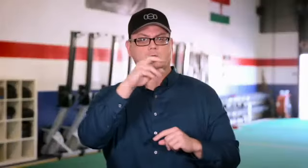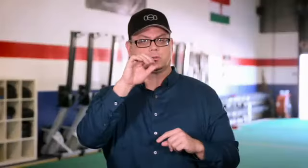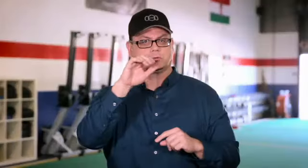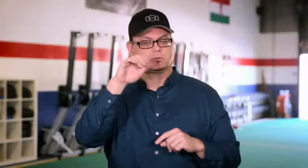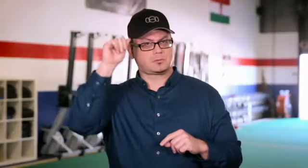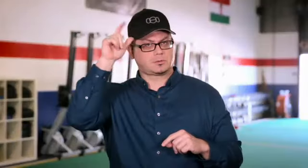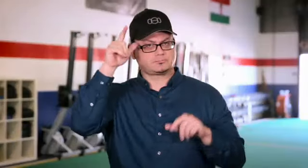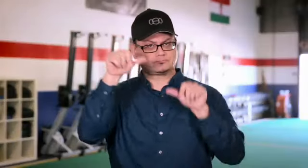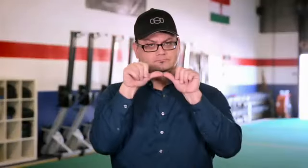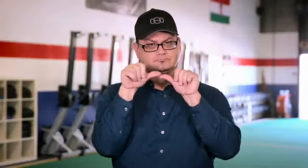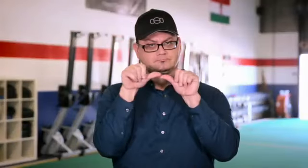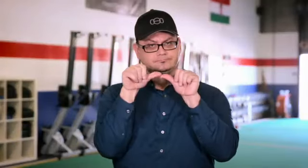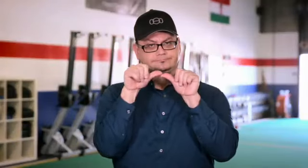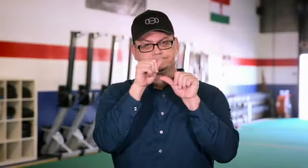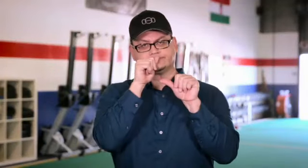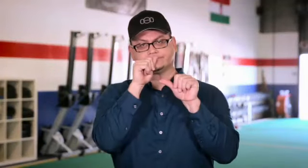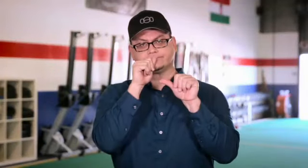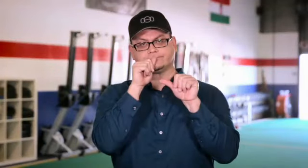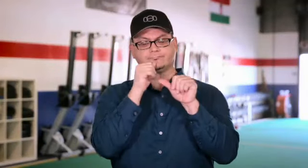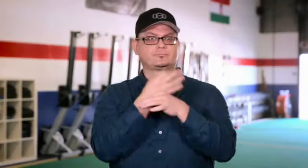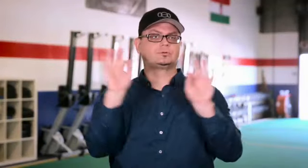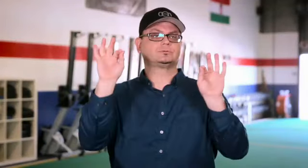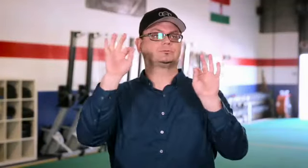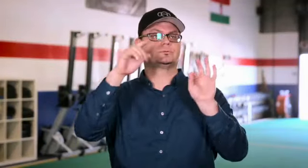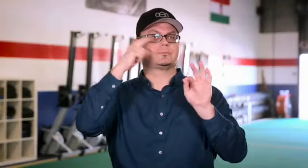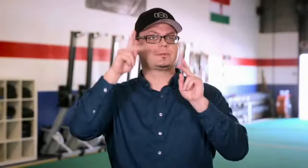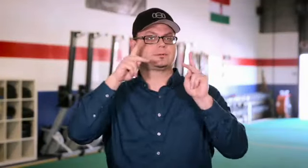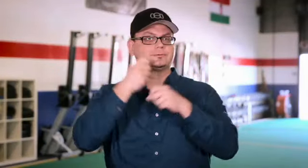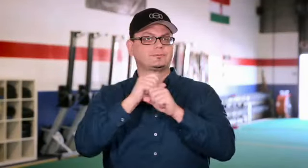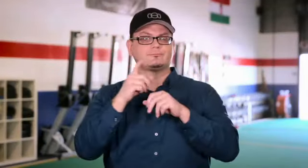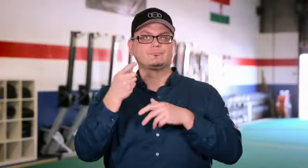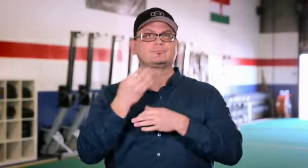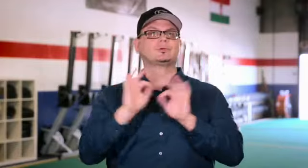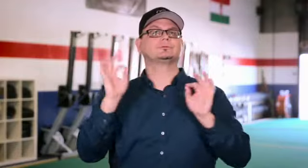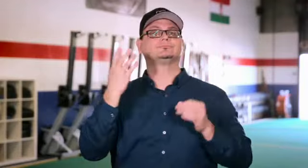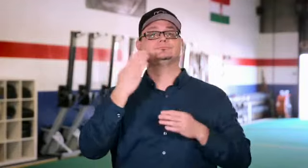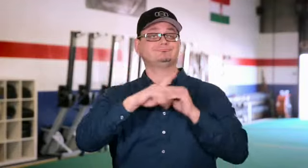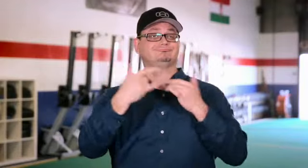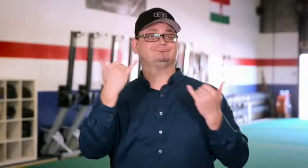But Abraham Lincoln persisted. Then there was freedom from slavery.